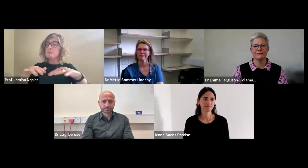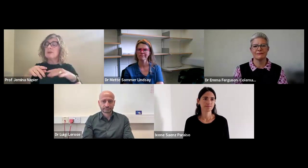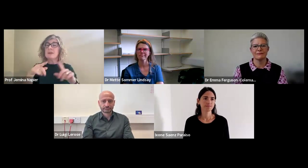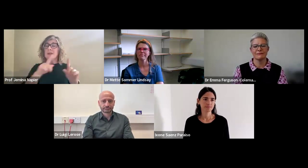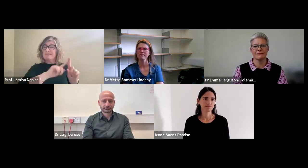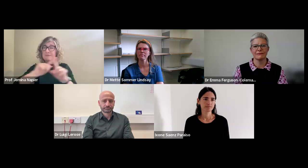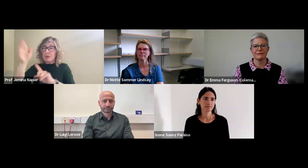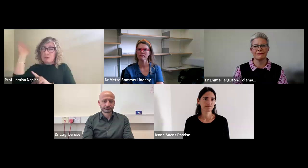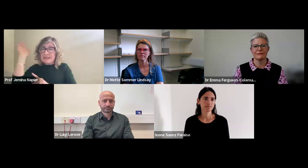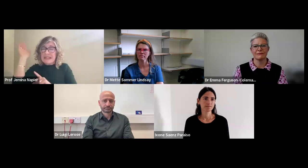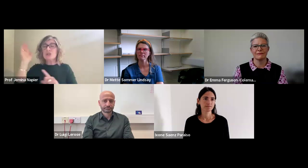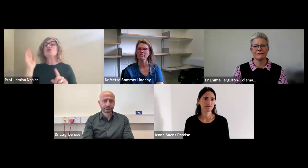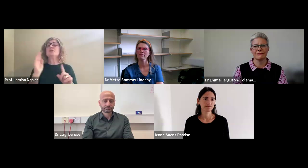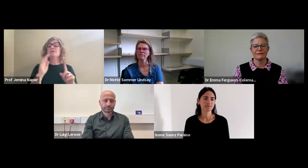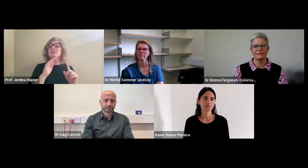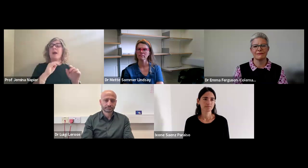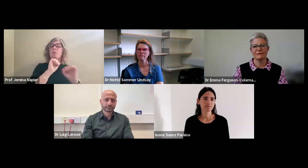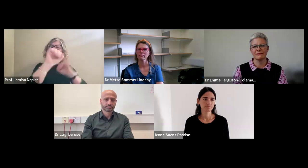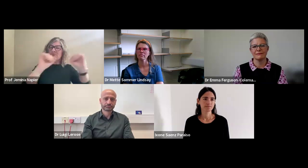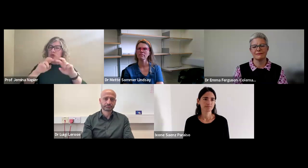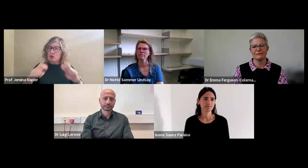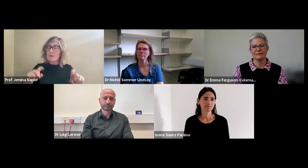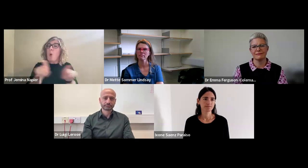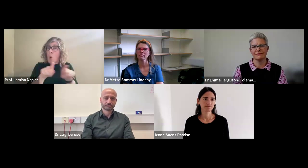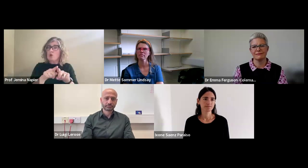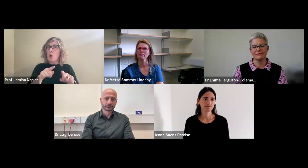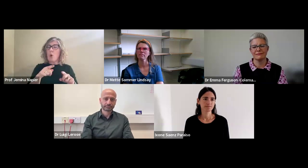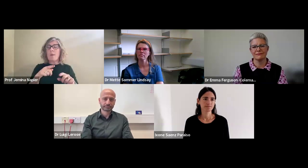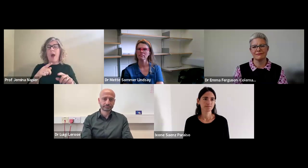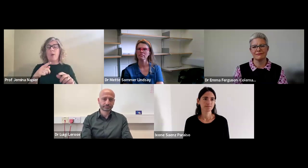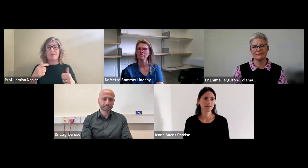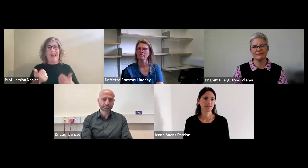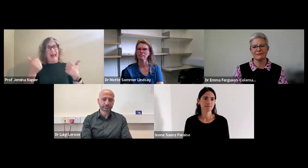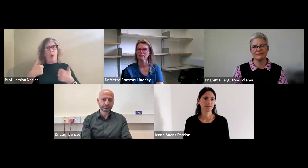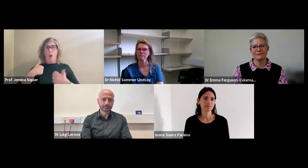working in Academia, to come together on a global stage to present, to share their experiences,